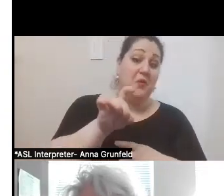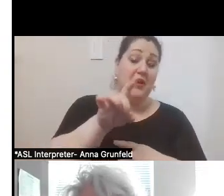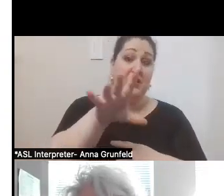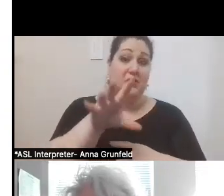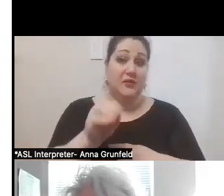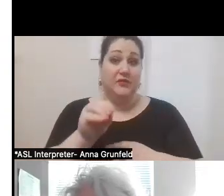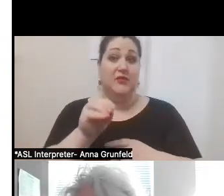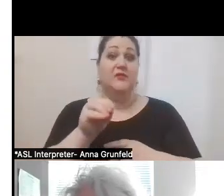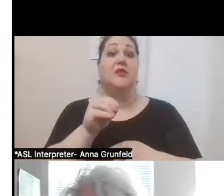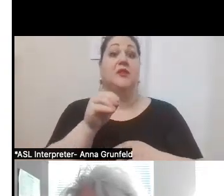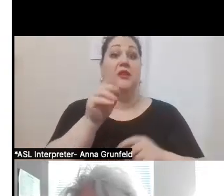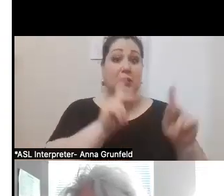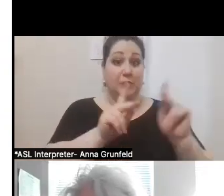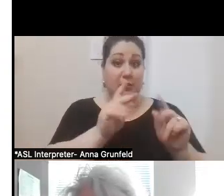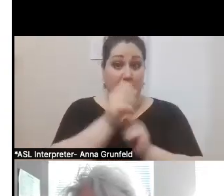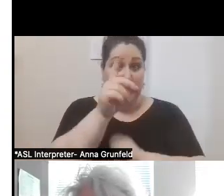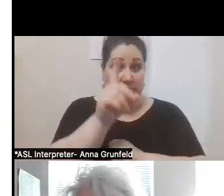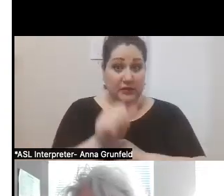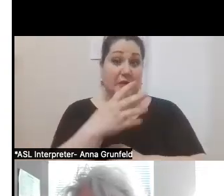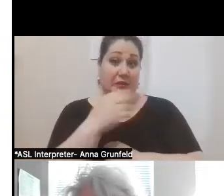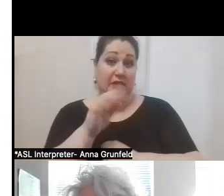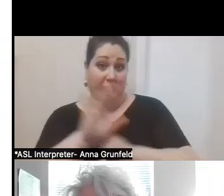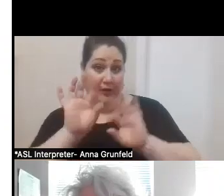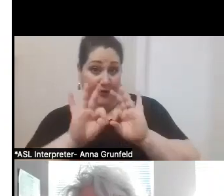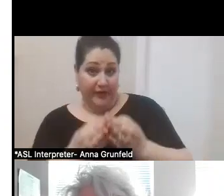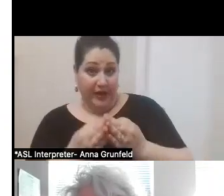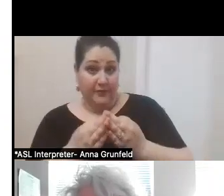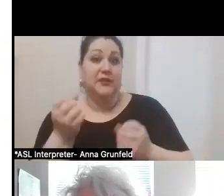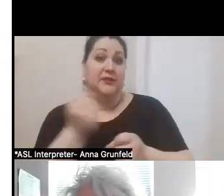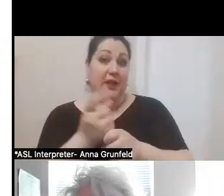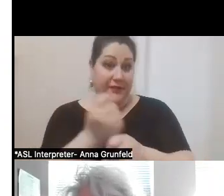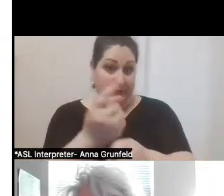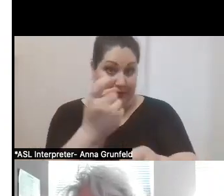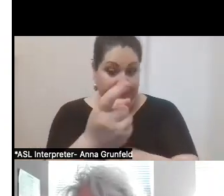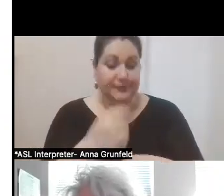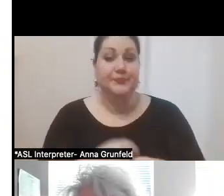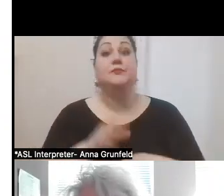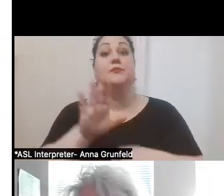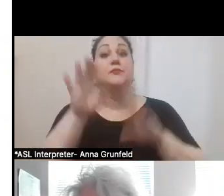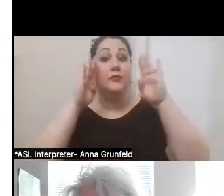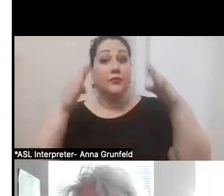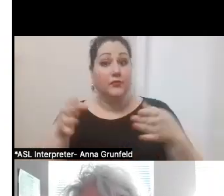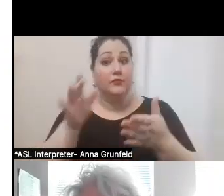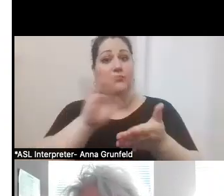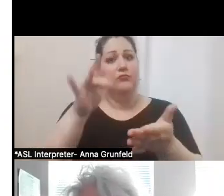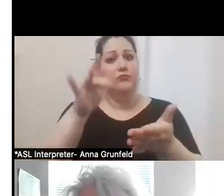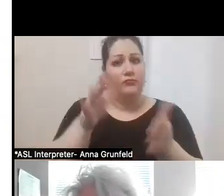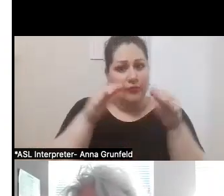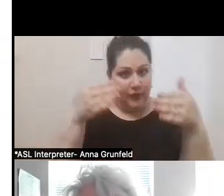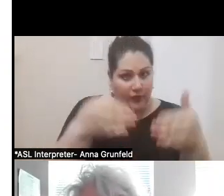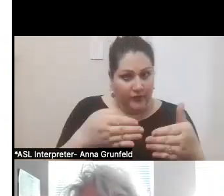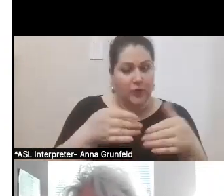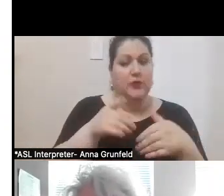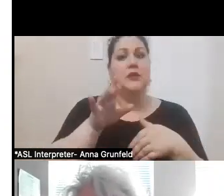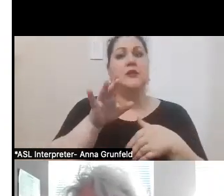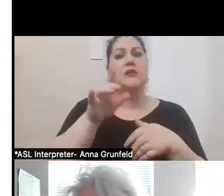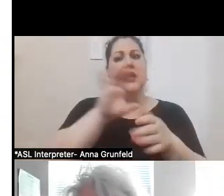Dr. Stoddart's research and publications centre on the clinical and psychosocial needs of autistic people and their families.